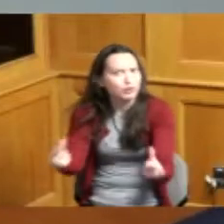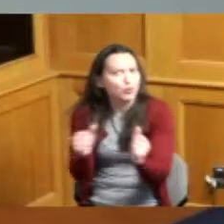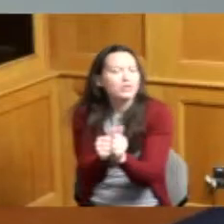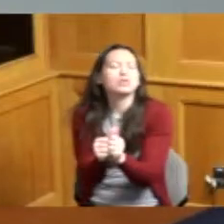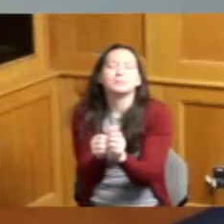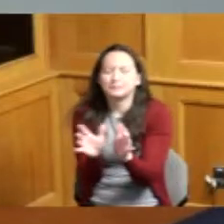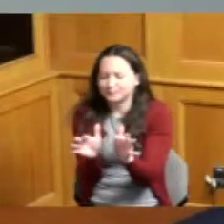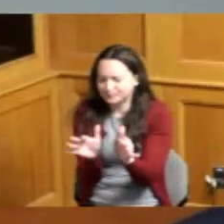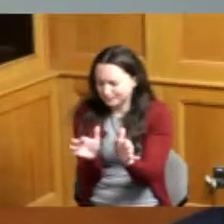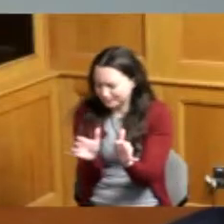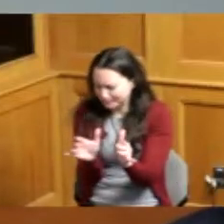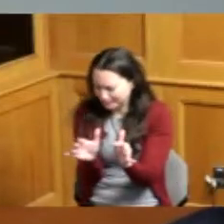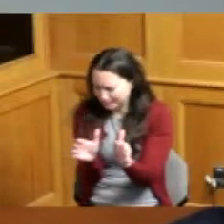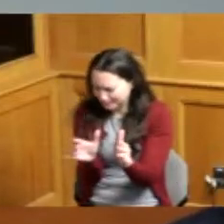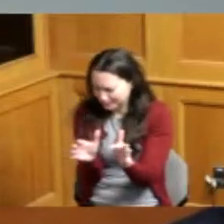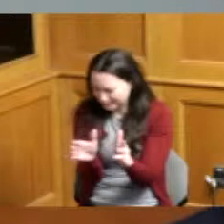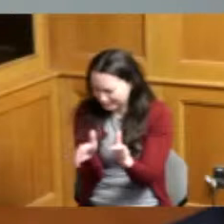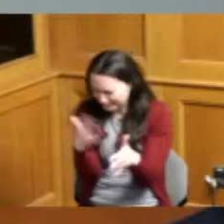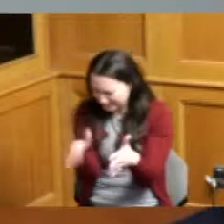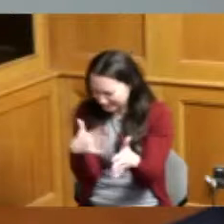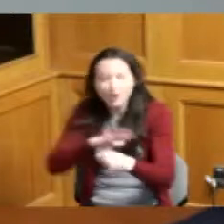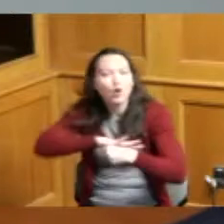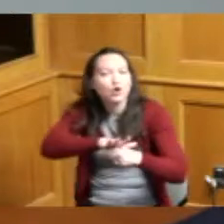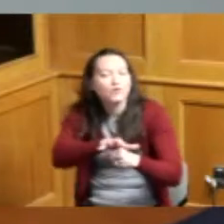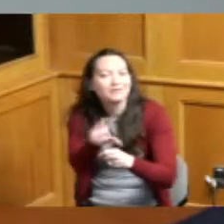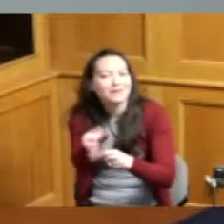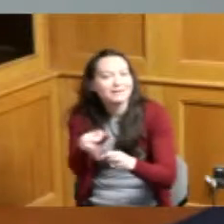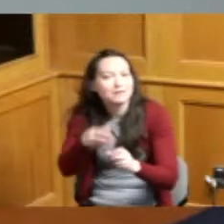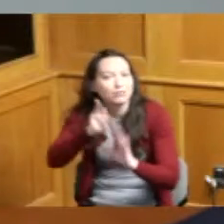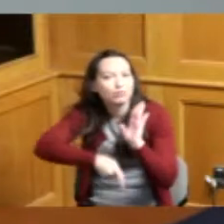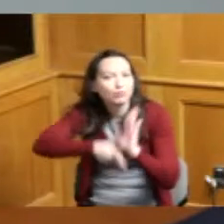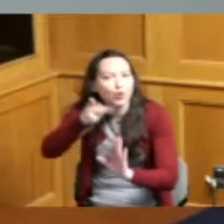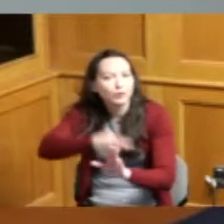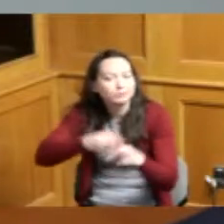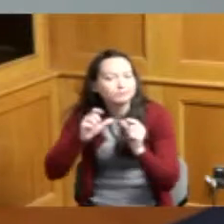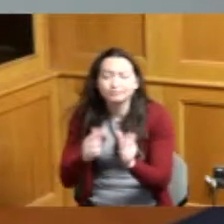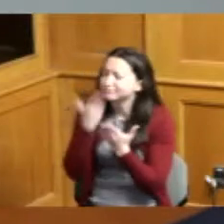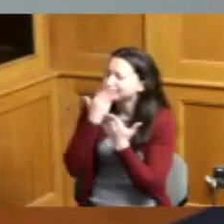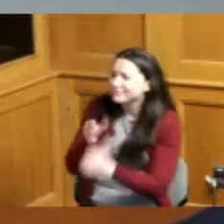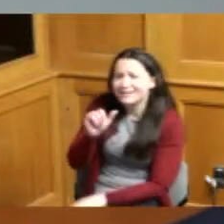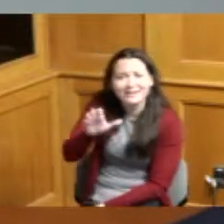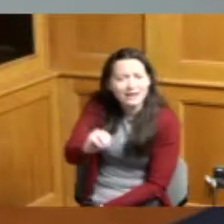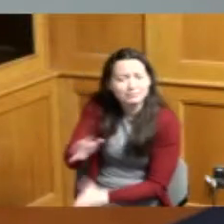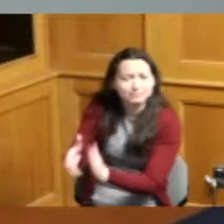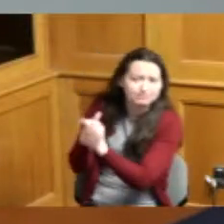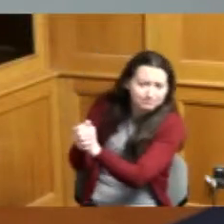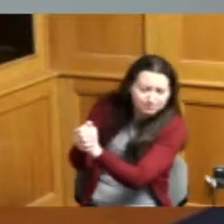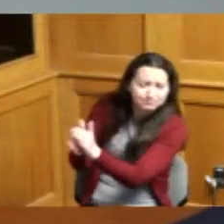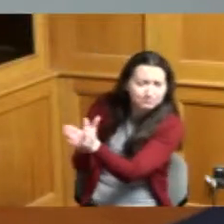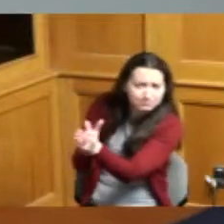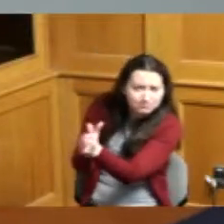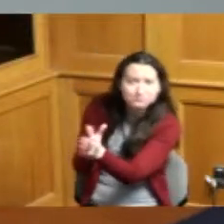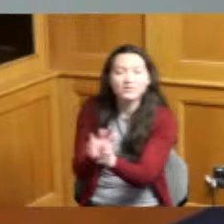uh um covet 19 programming so I want to thank cam for that and congratulate him and and John brogan